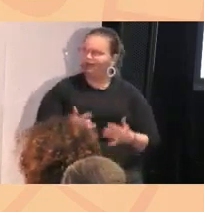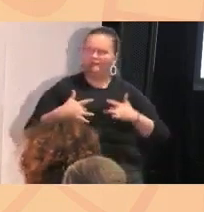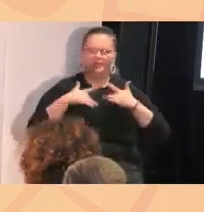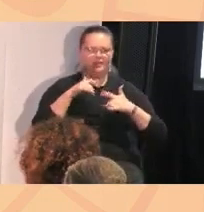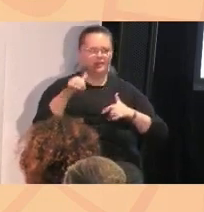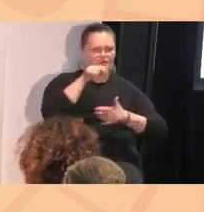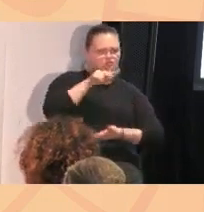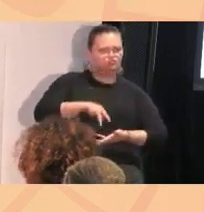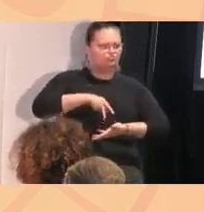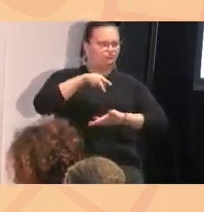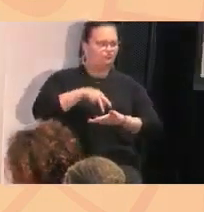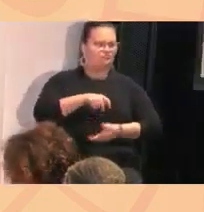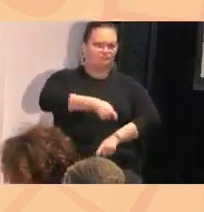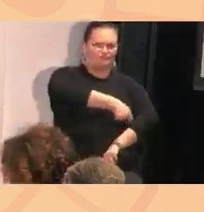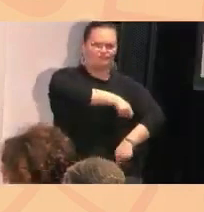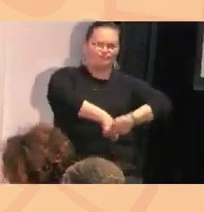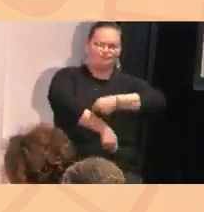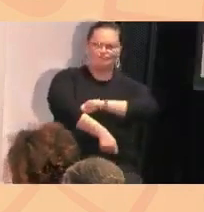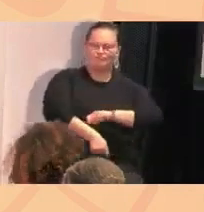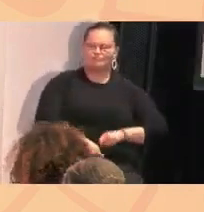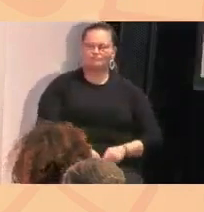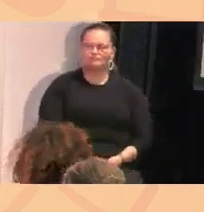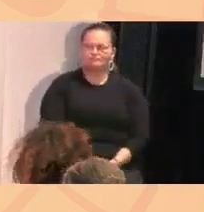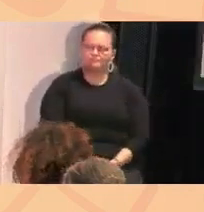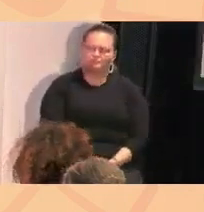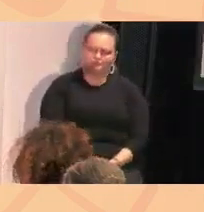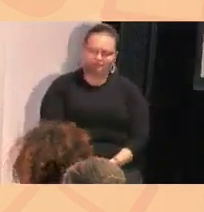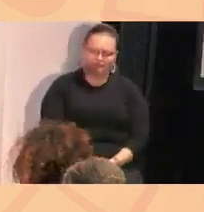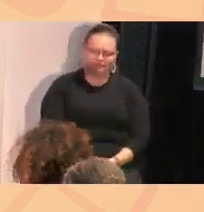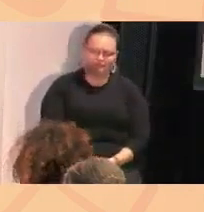There hasn't been much politics here to date, so I thought, let's get into it.